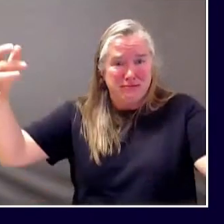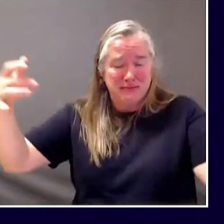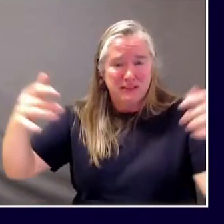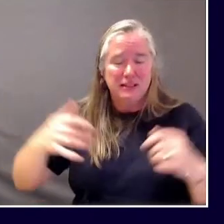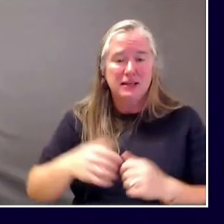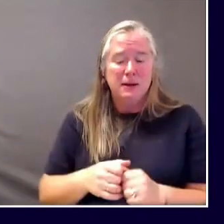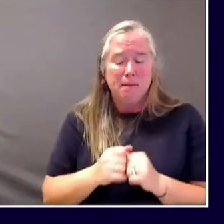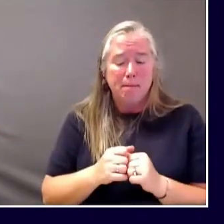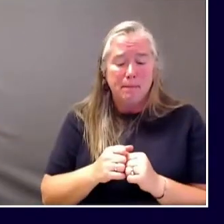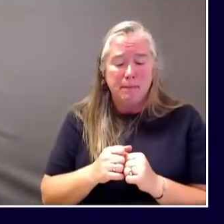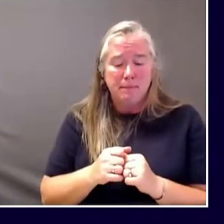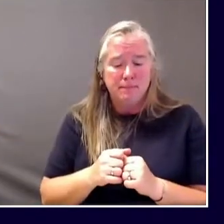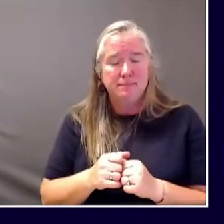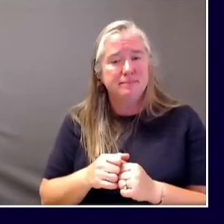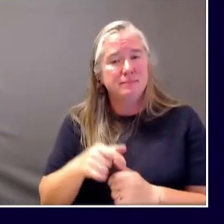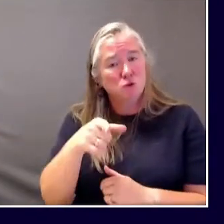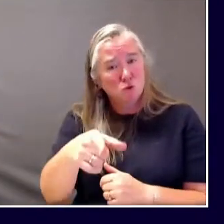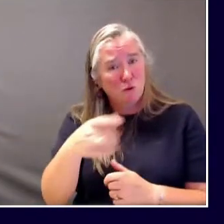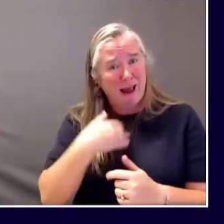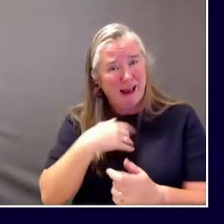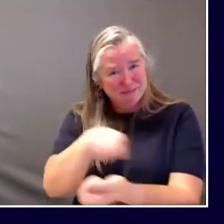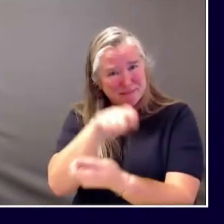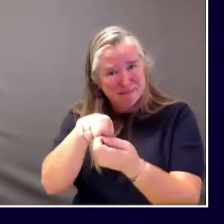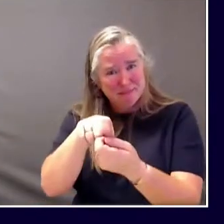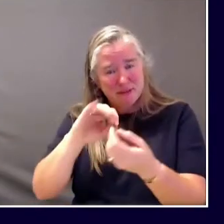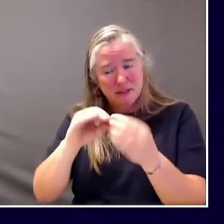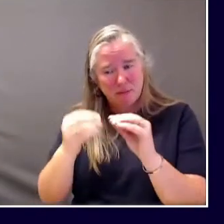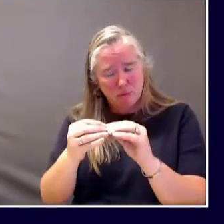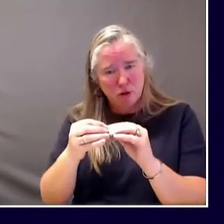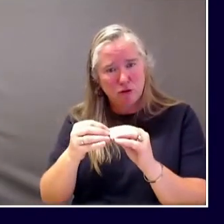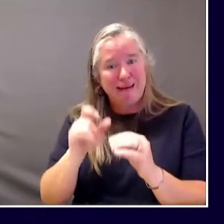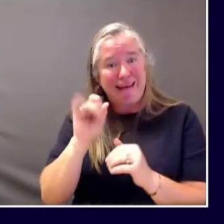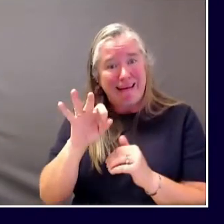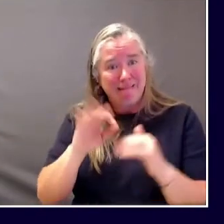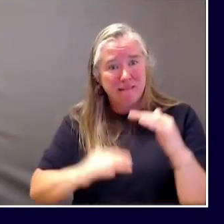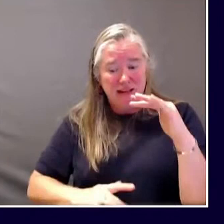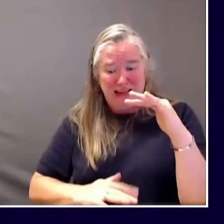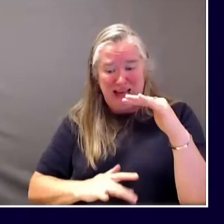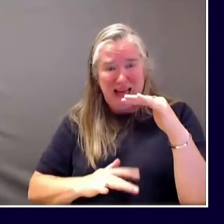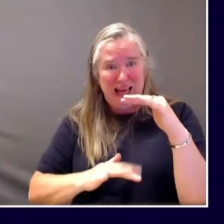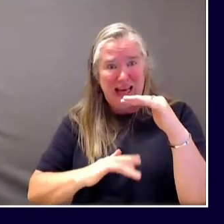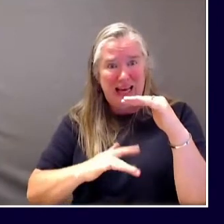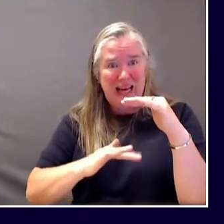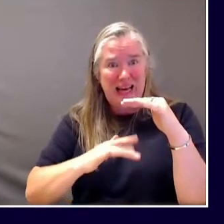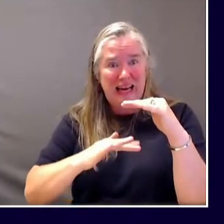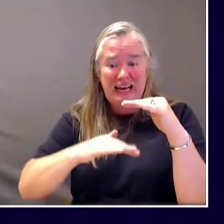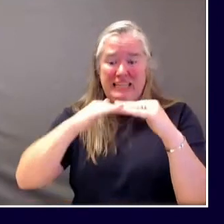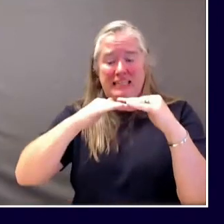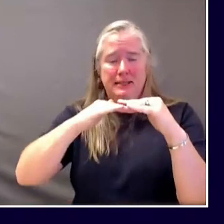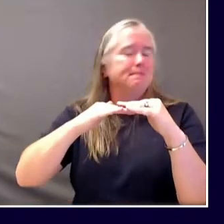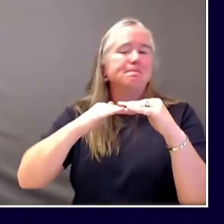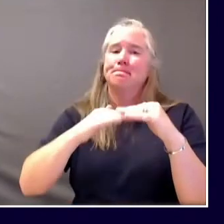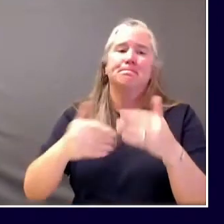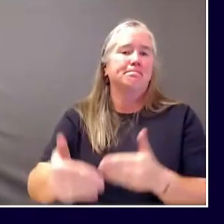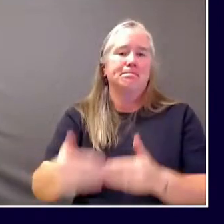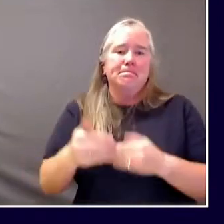number that might be hit just for you to say okay it's time to